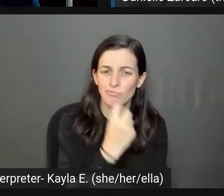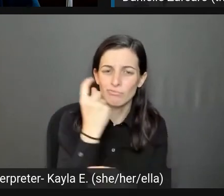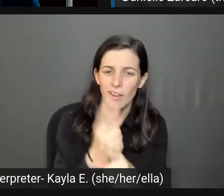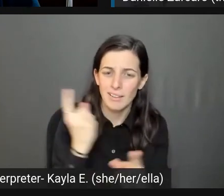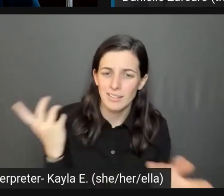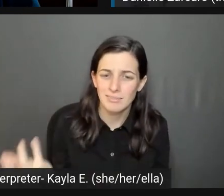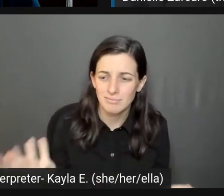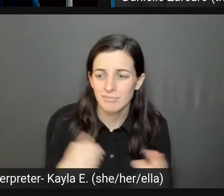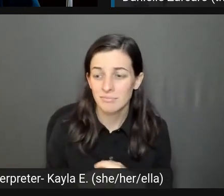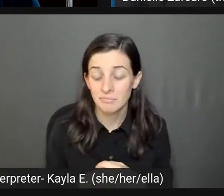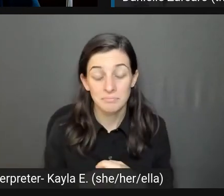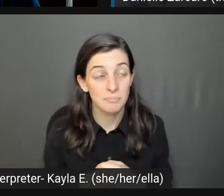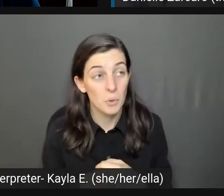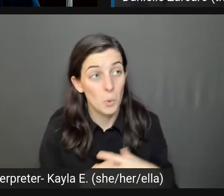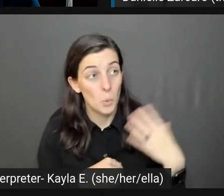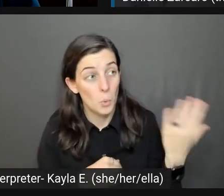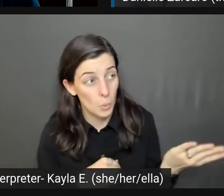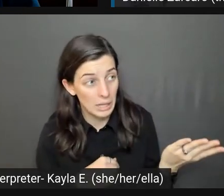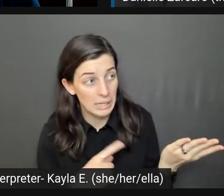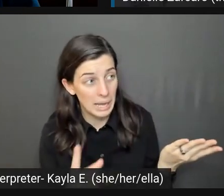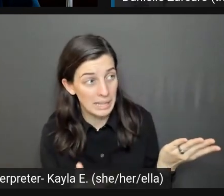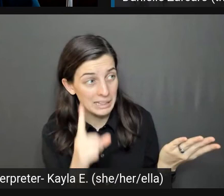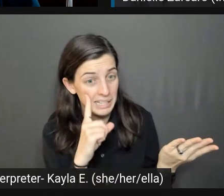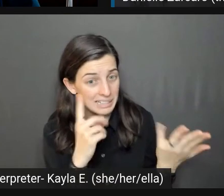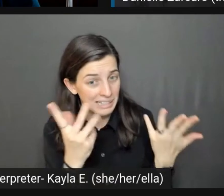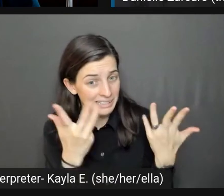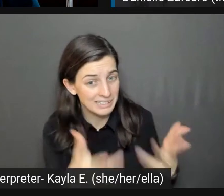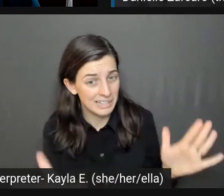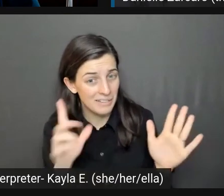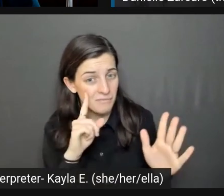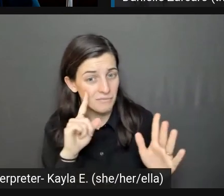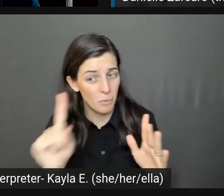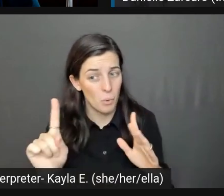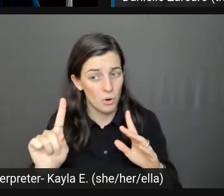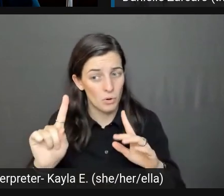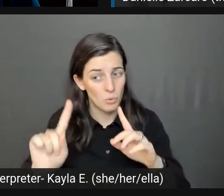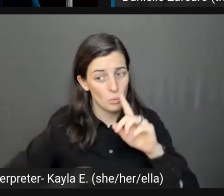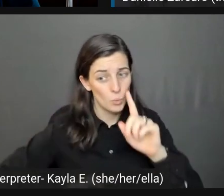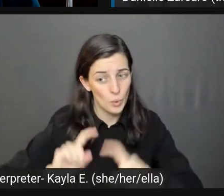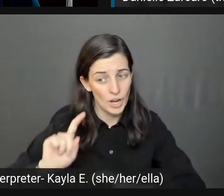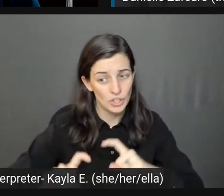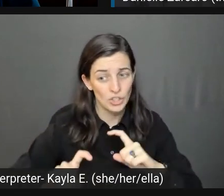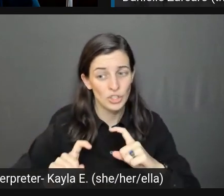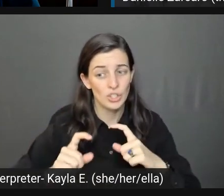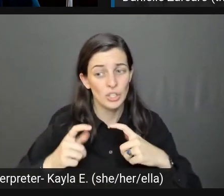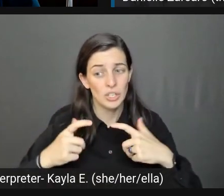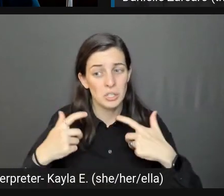I think that's it for our questions. I just wanted to say thank you.